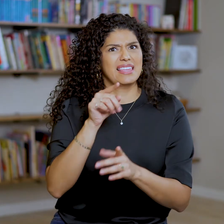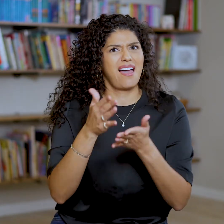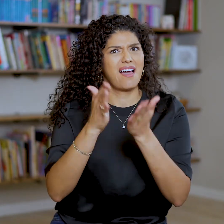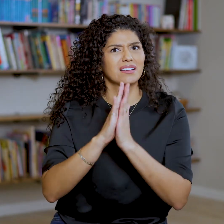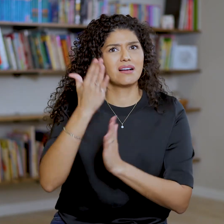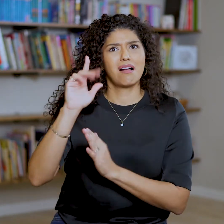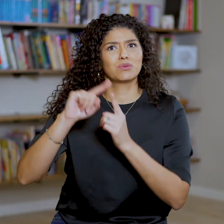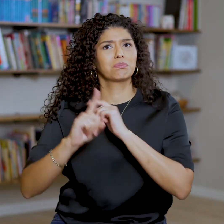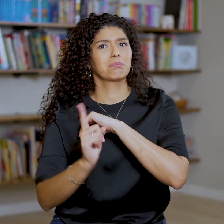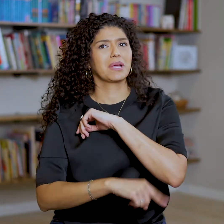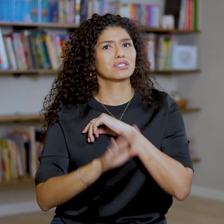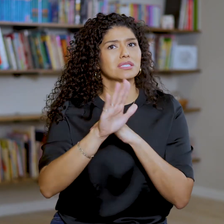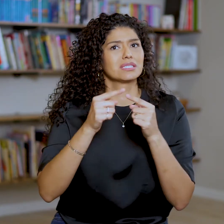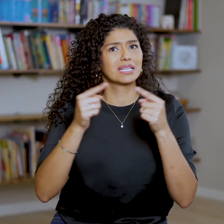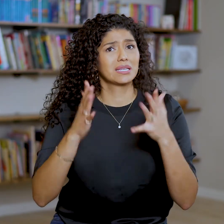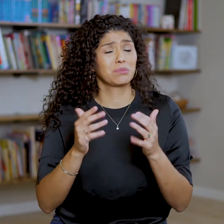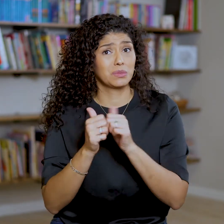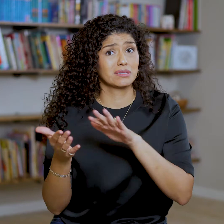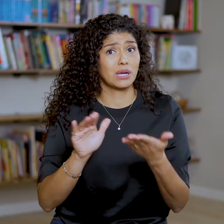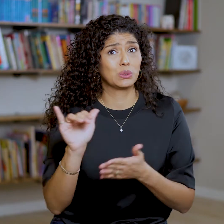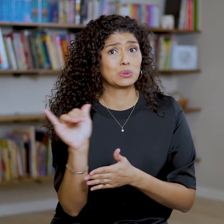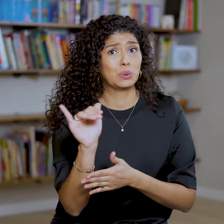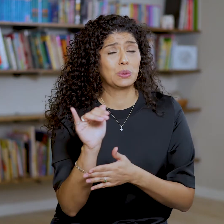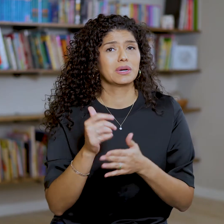who asked for his enemies’ lives on his deathbed.